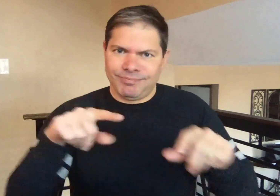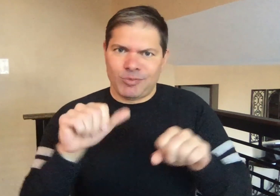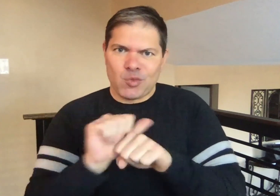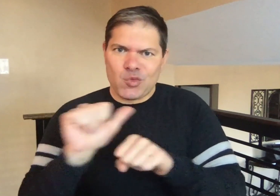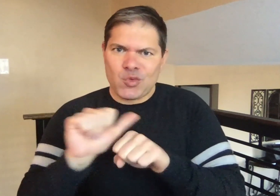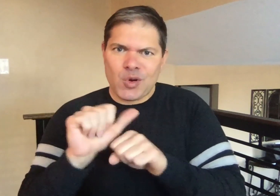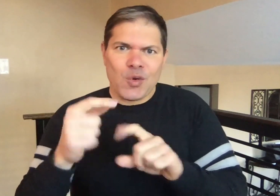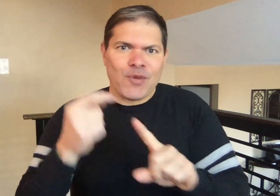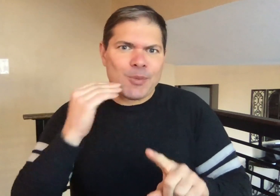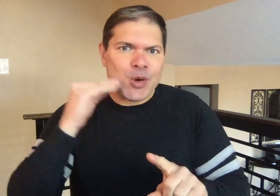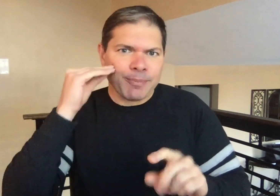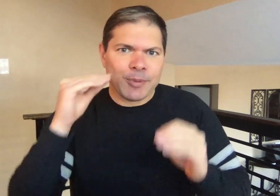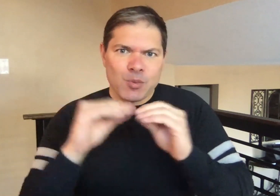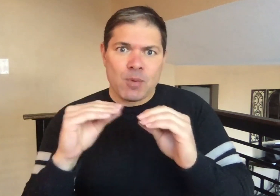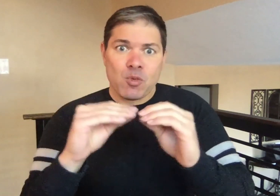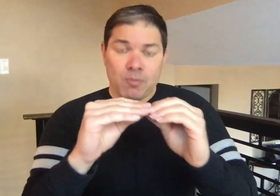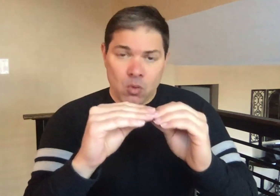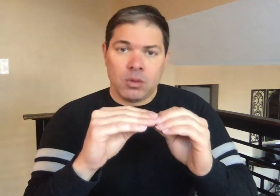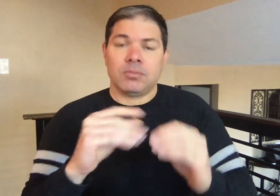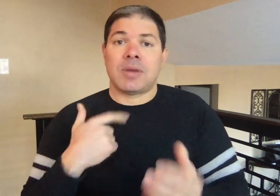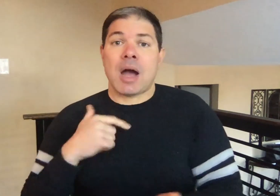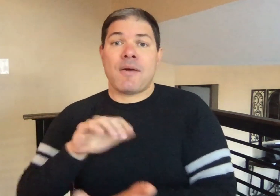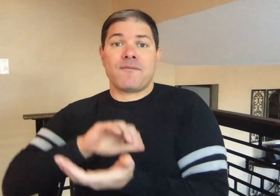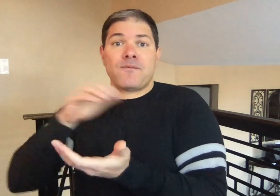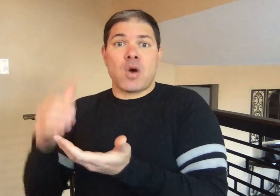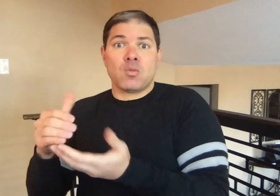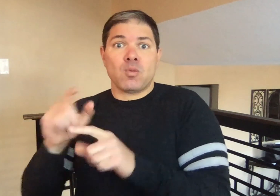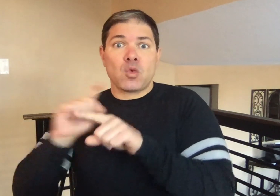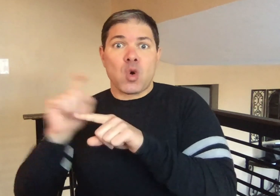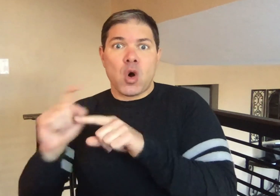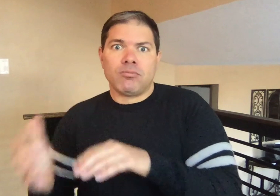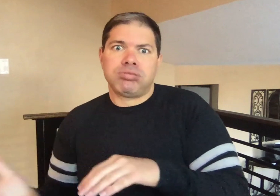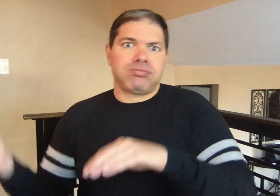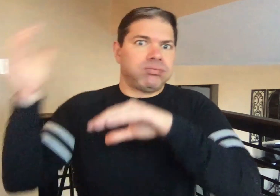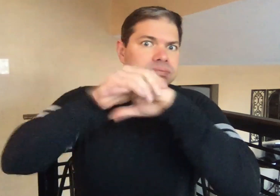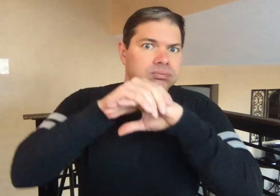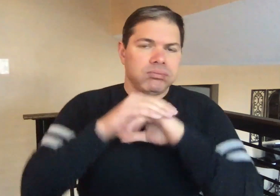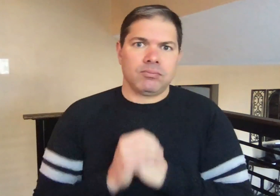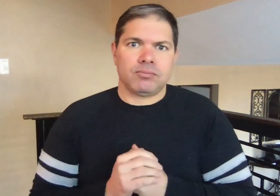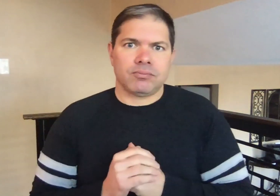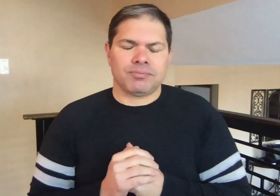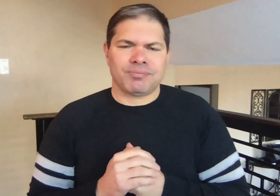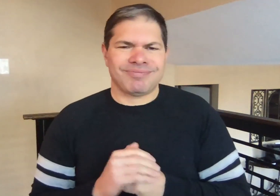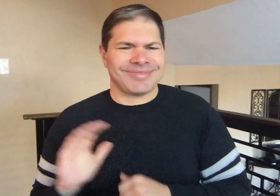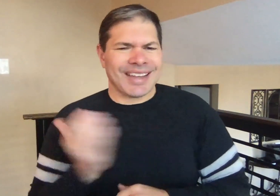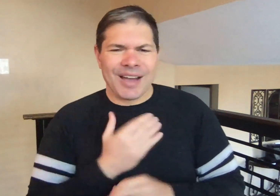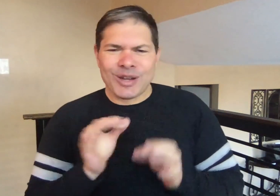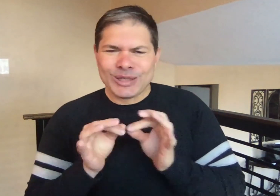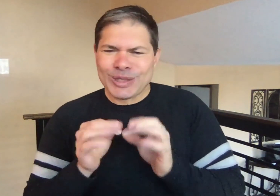have transitioned to working from home our call volume has increased significantly! During this time our interpreters have